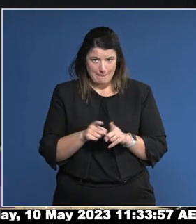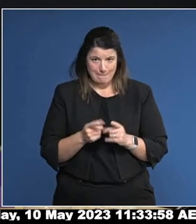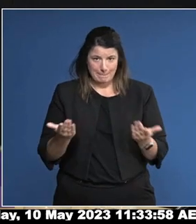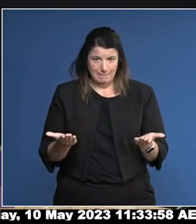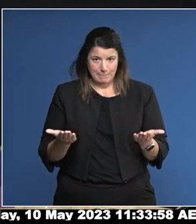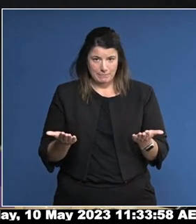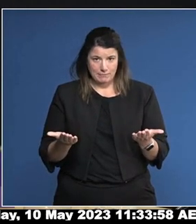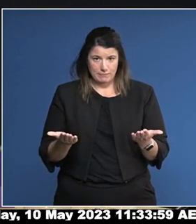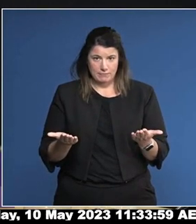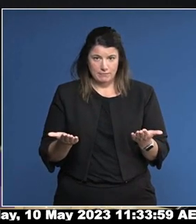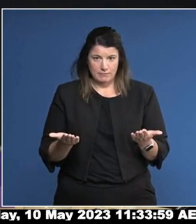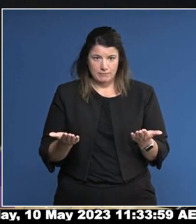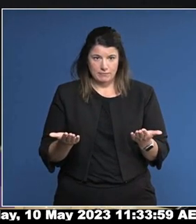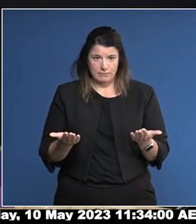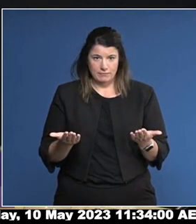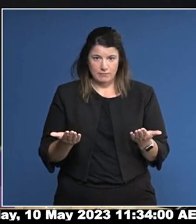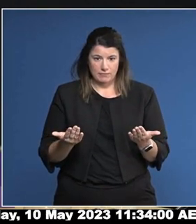So, they weren't individualised in terms of each other.